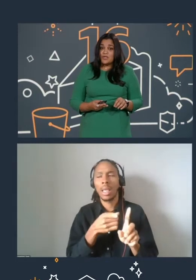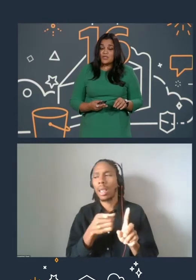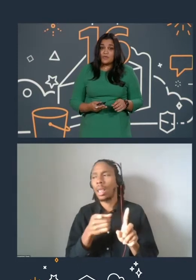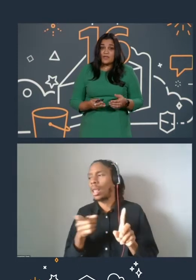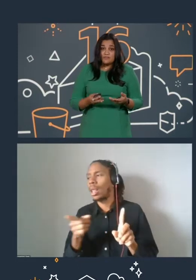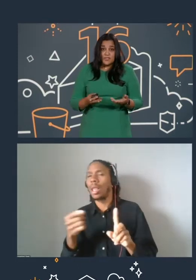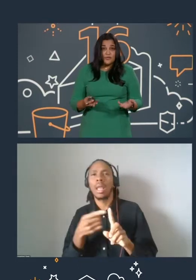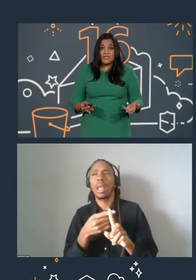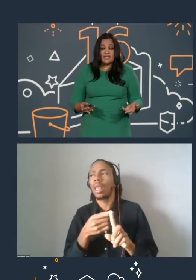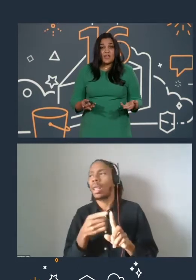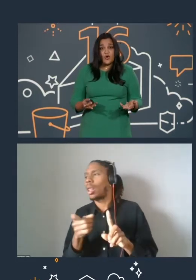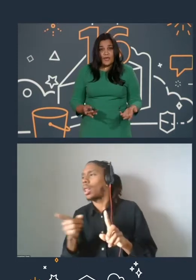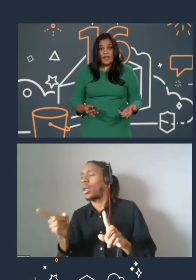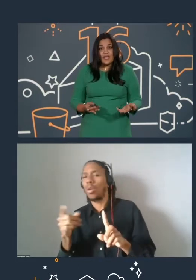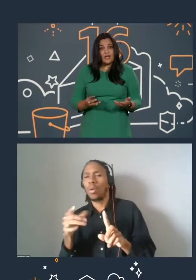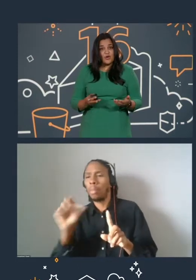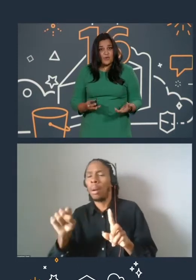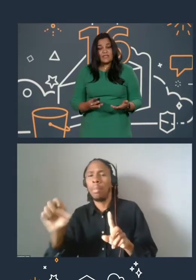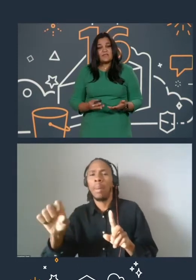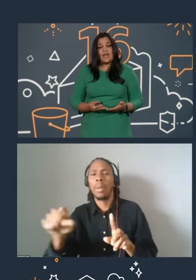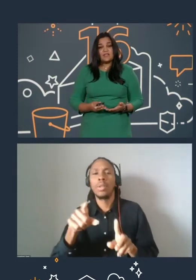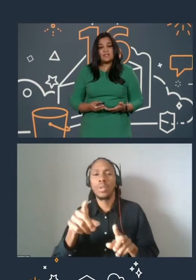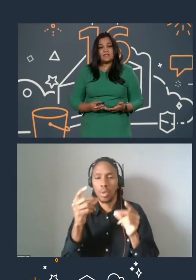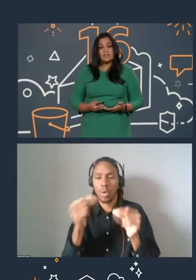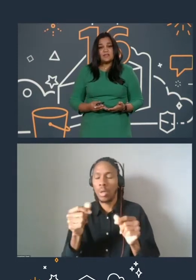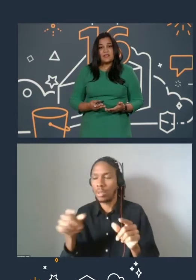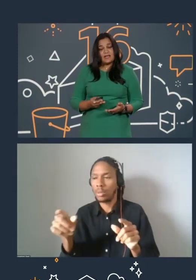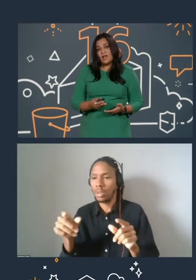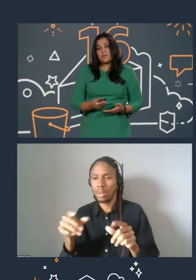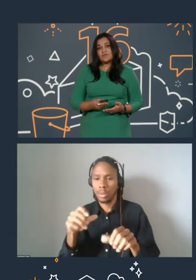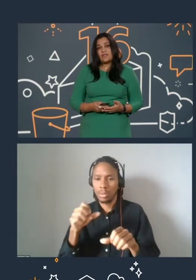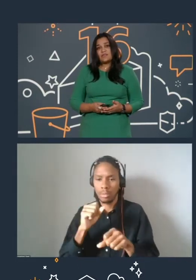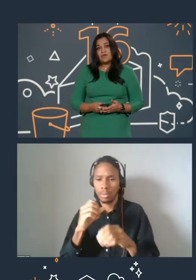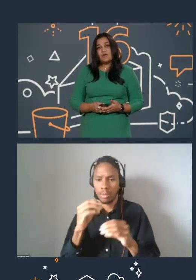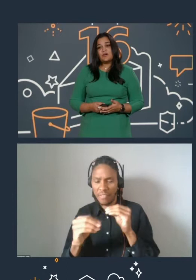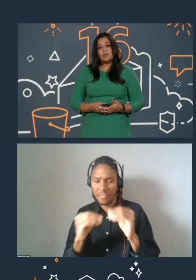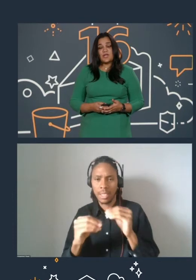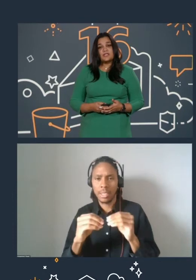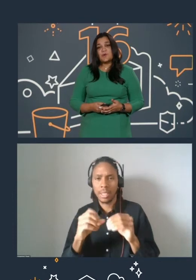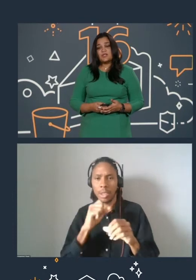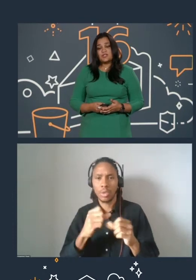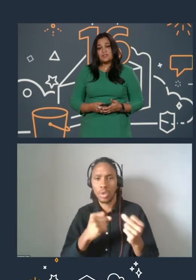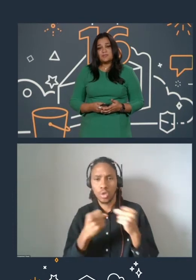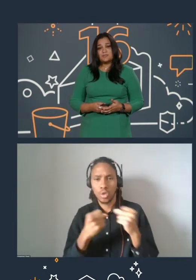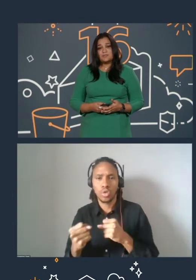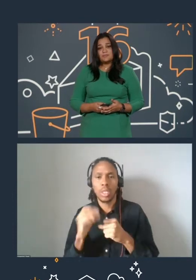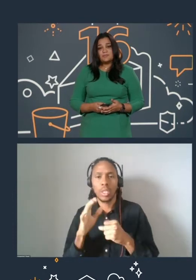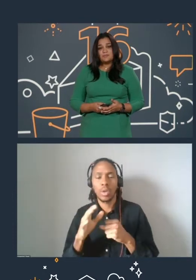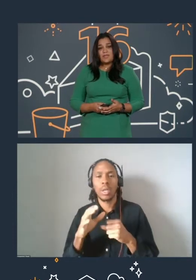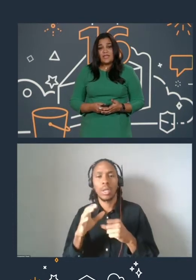so that you can take quick and corrective actions that can help strengthen your compliance posture.